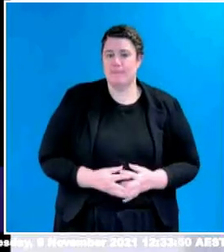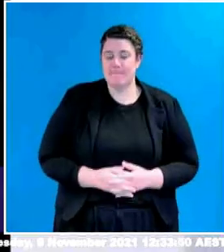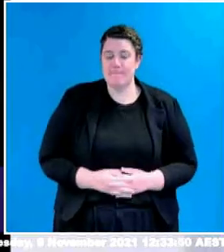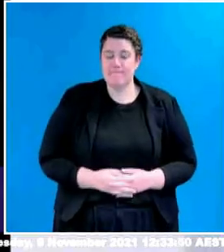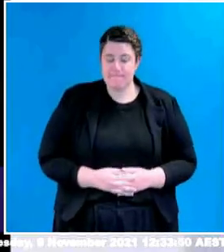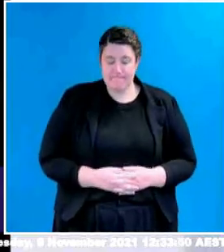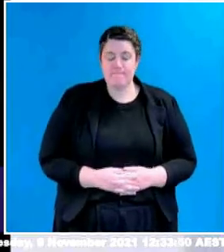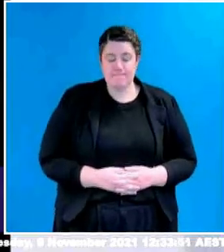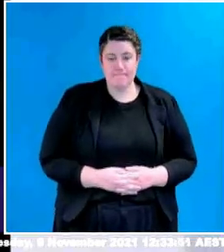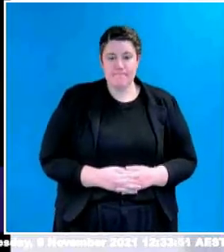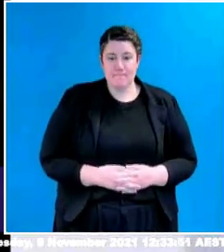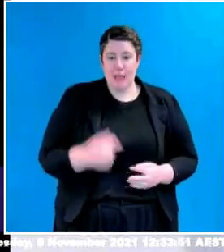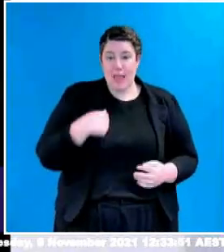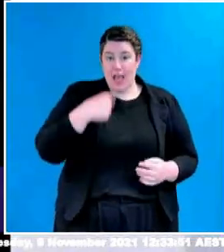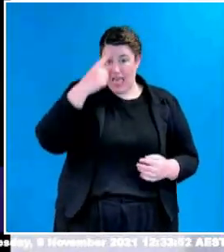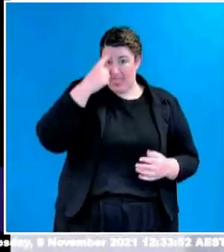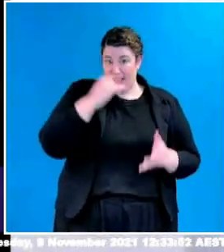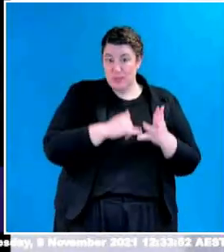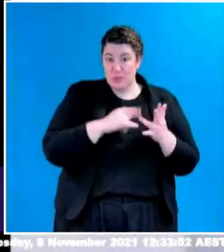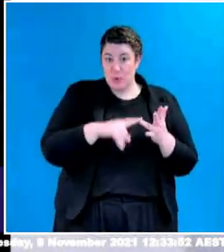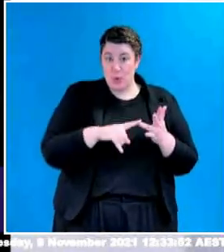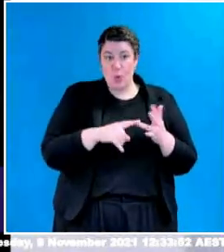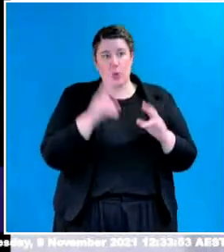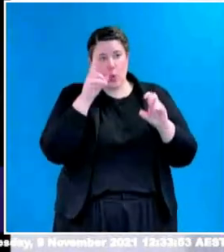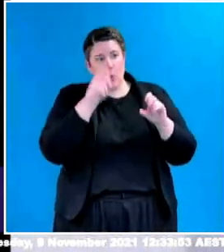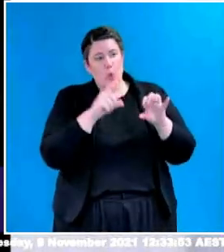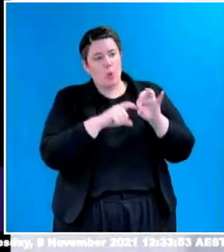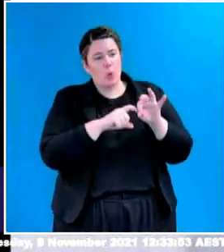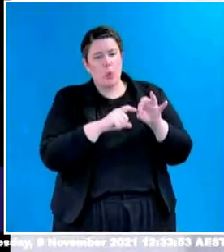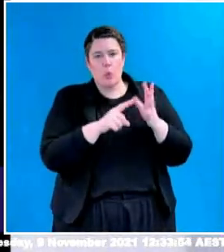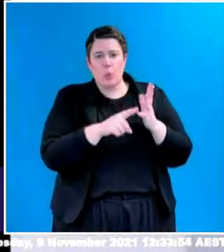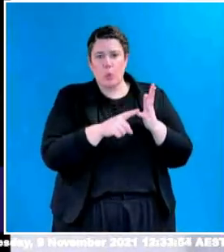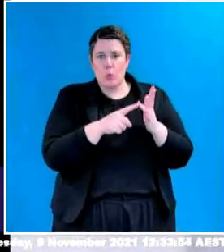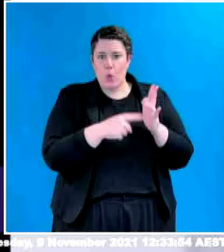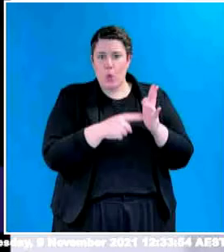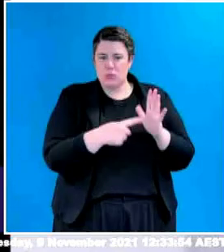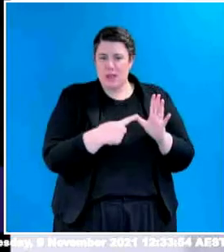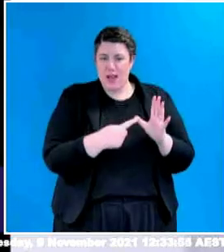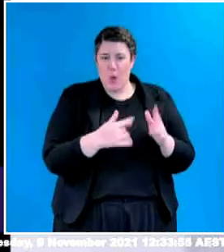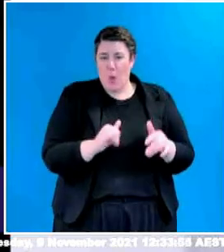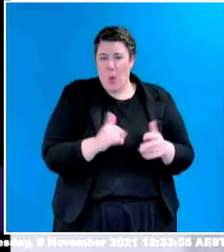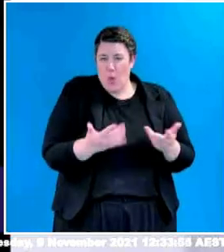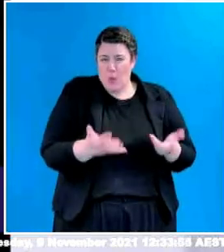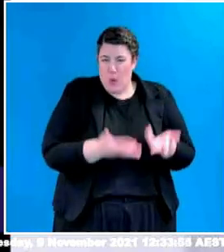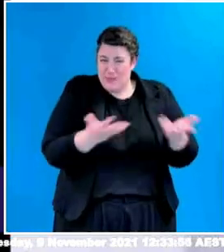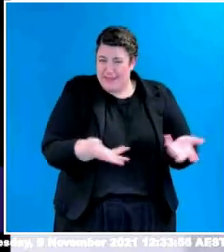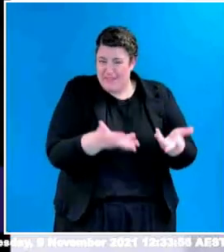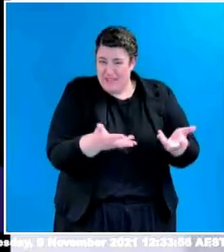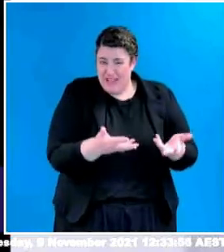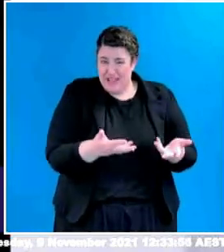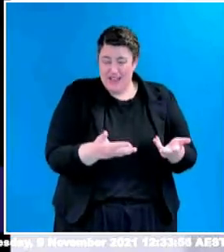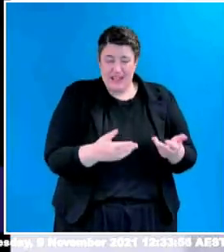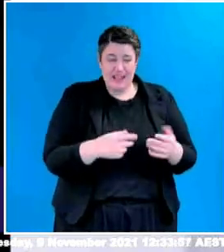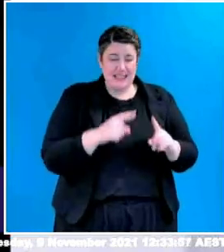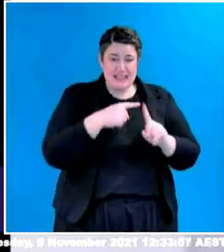I don't care what you call them. I have spent most of my life working in human rights and you can call them quotas or targets, you can call